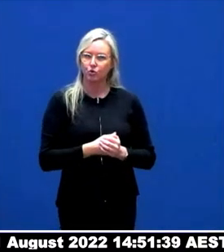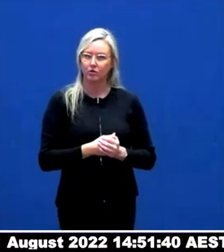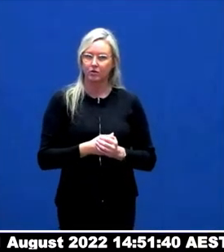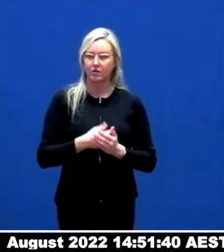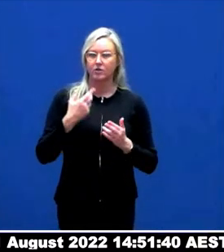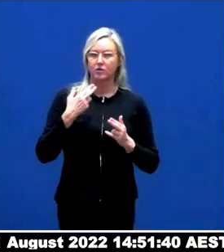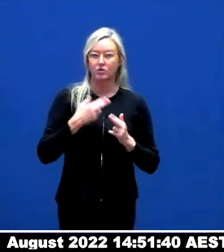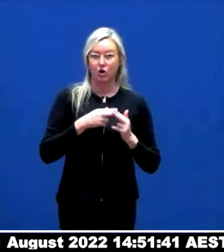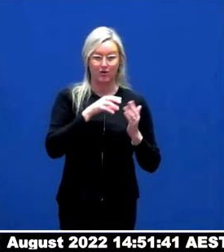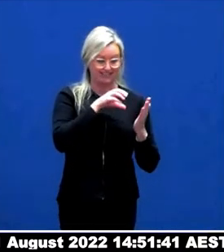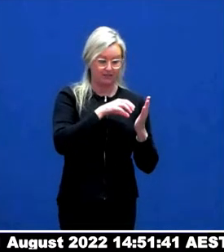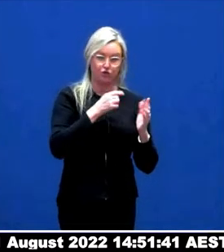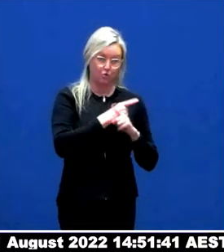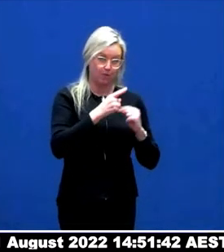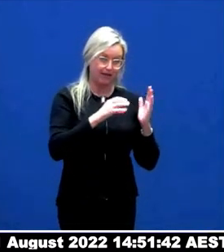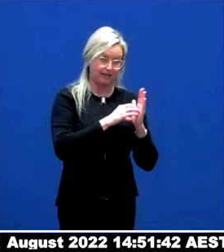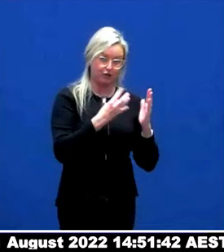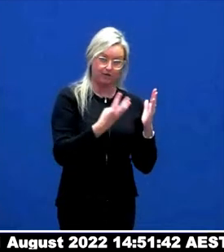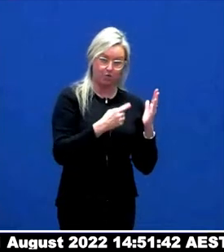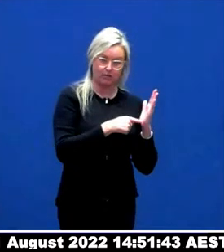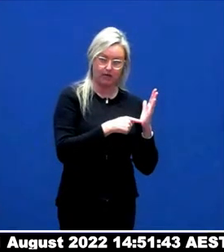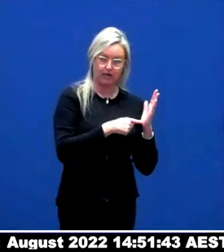section 14 communicated to prospective participants?